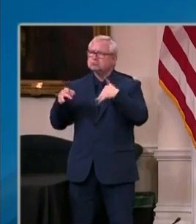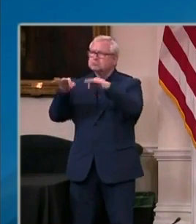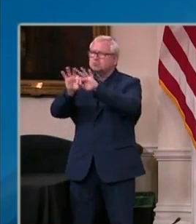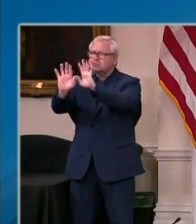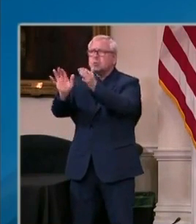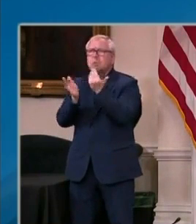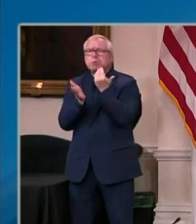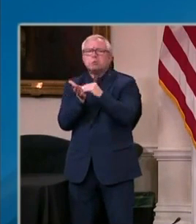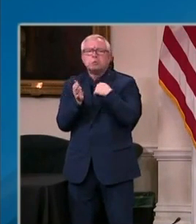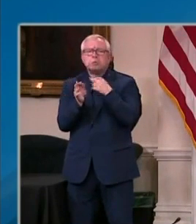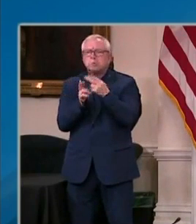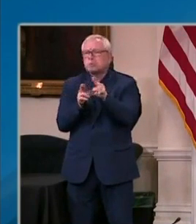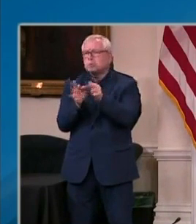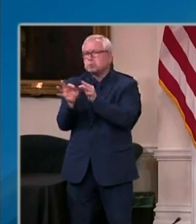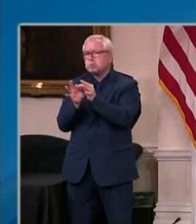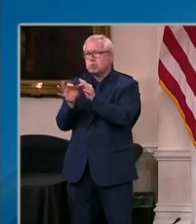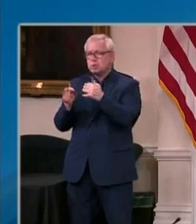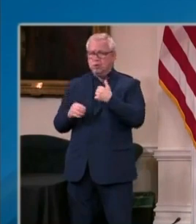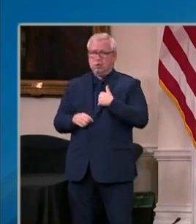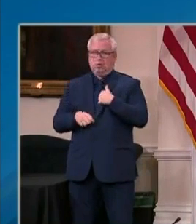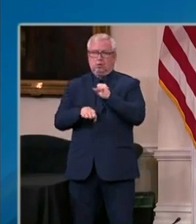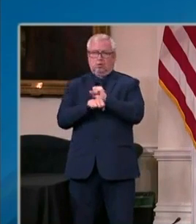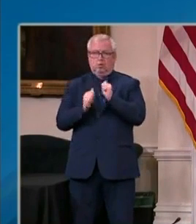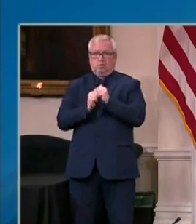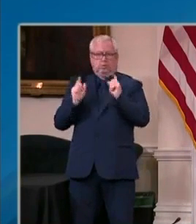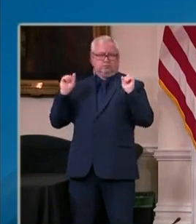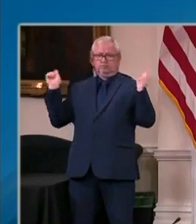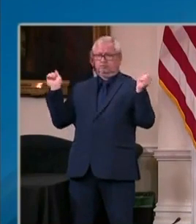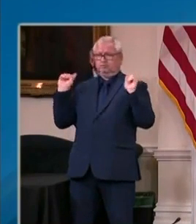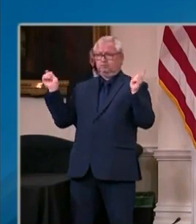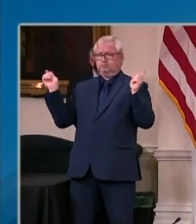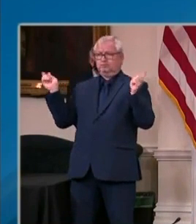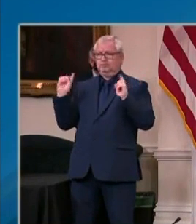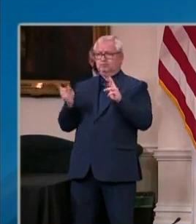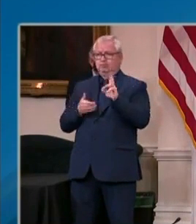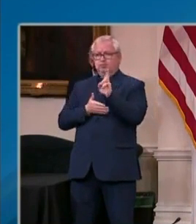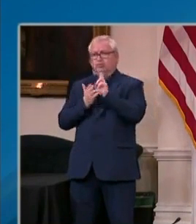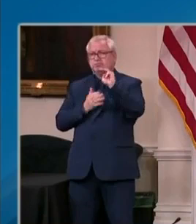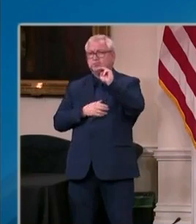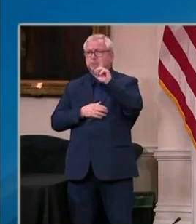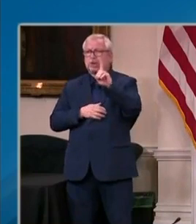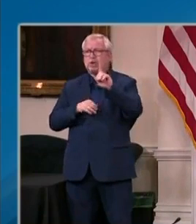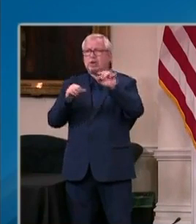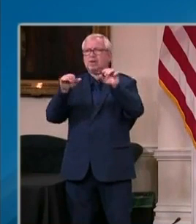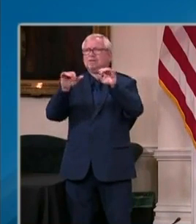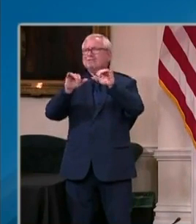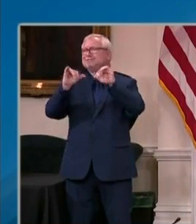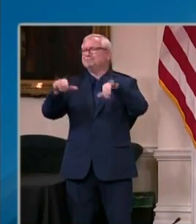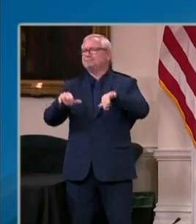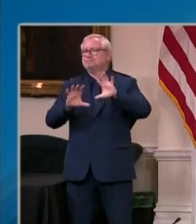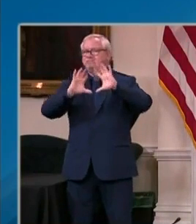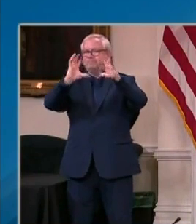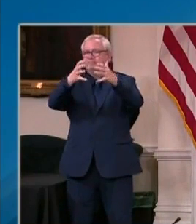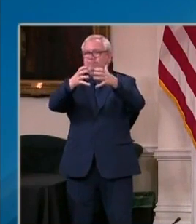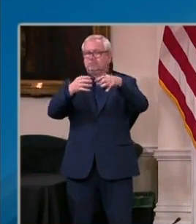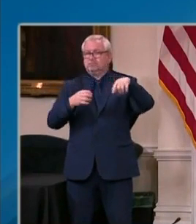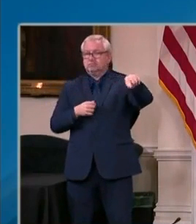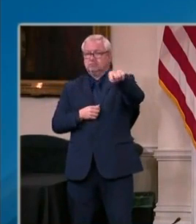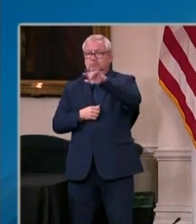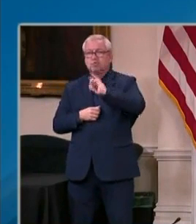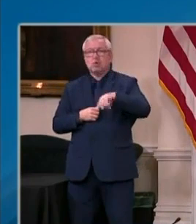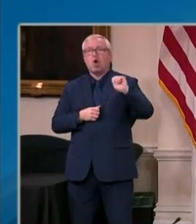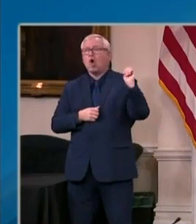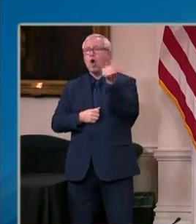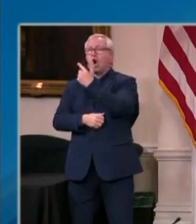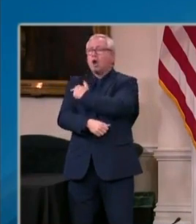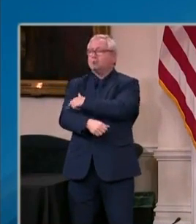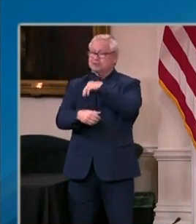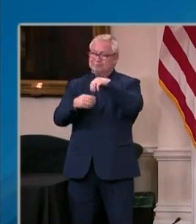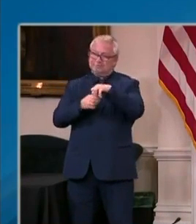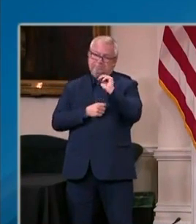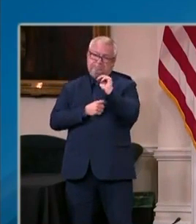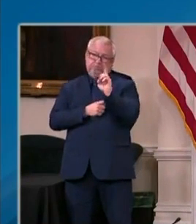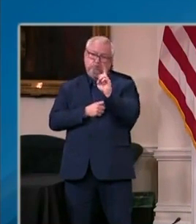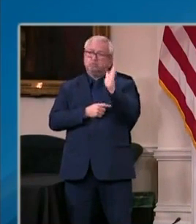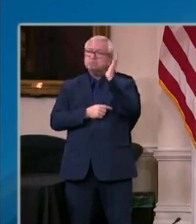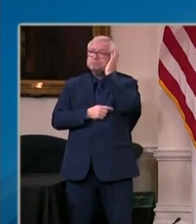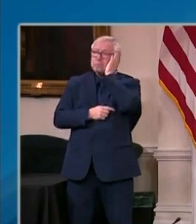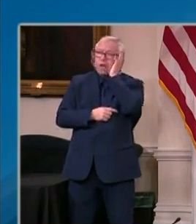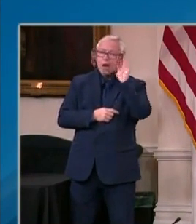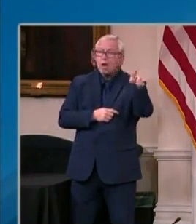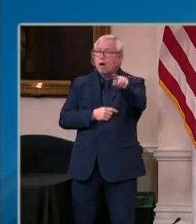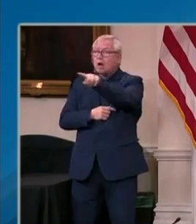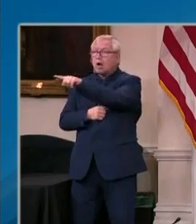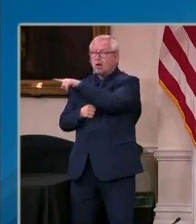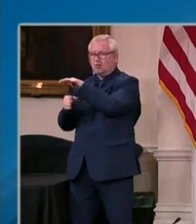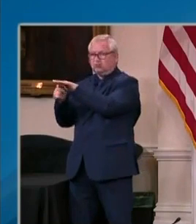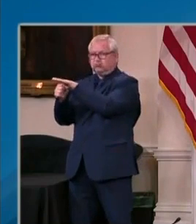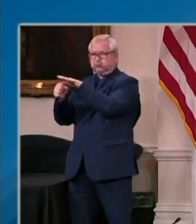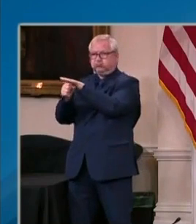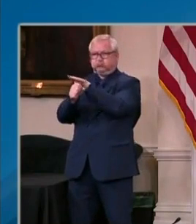LET ME BRIEFLY TELL YOU WHAT IT IS LIKE TO WORK WITH THE PEOPLE I WORK WITH AT THE UNIVERSITY OF MARYLAND MEDICAL SYSTEM OR EVERY OTHER HOSPITAL ACROSS OUR STATE.